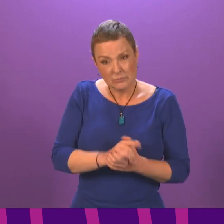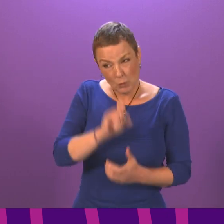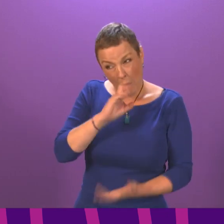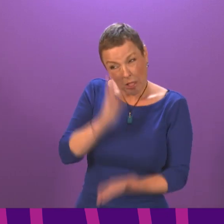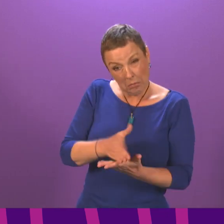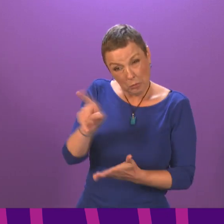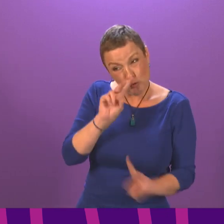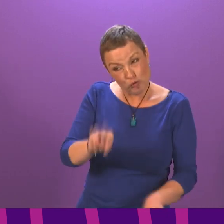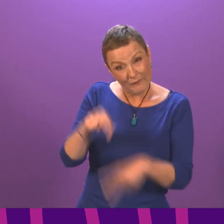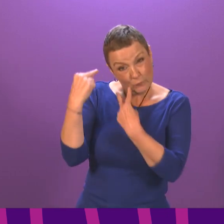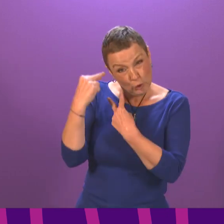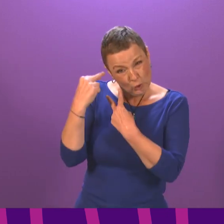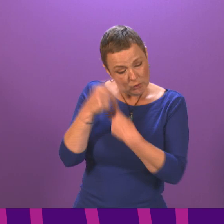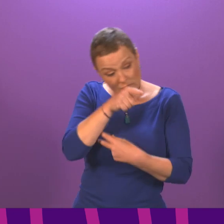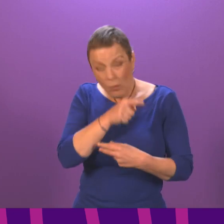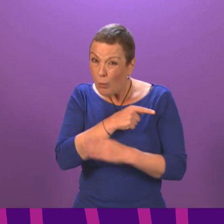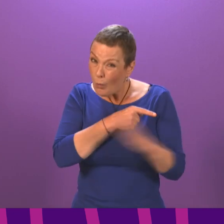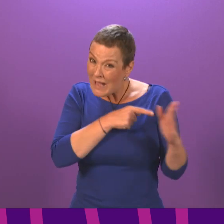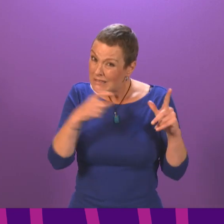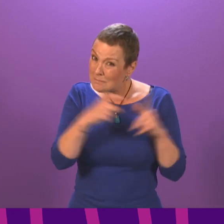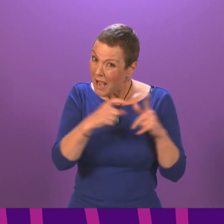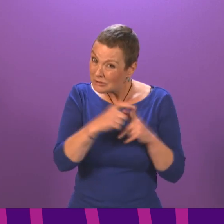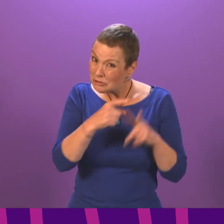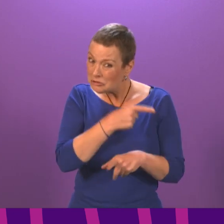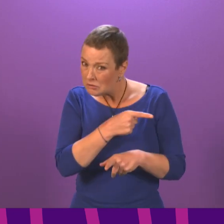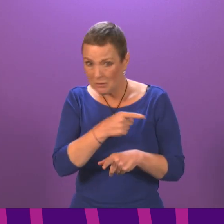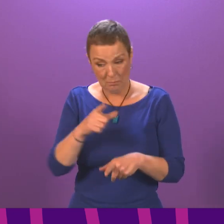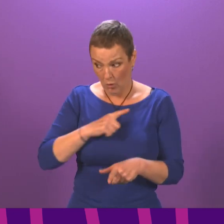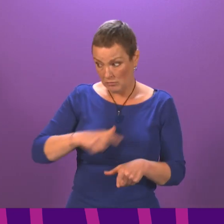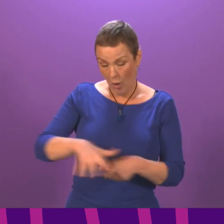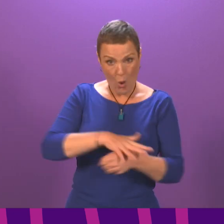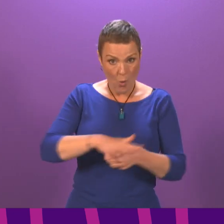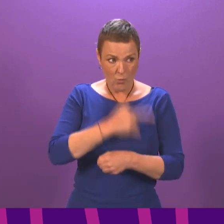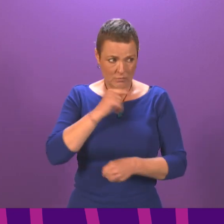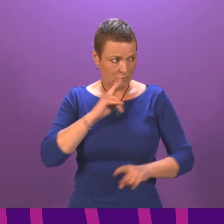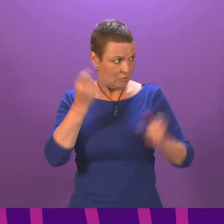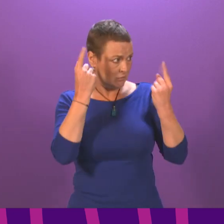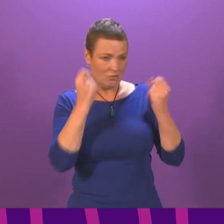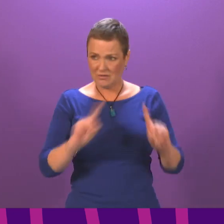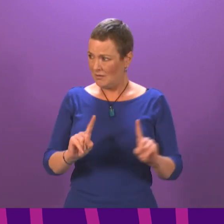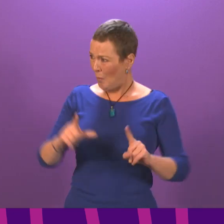review the position in West Dunbartonshire? People are unclear why they are in tier 4